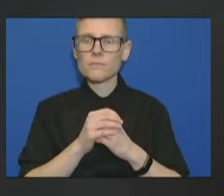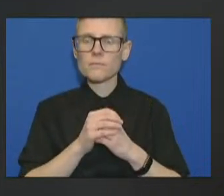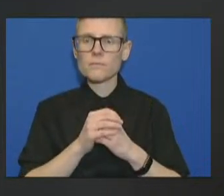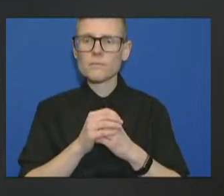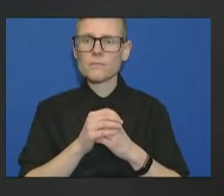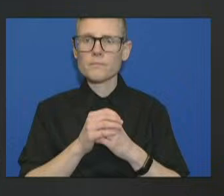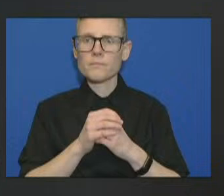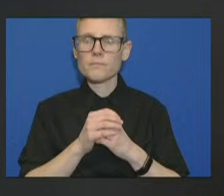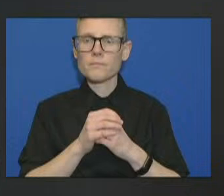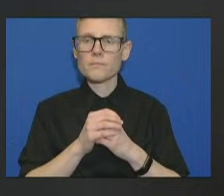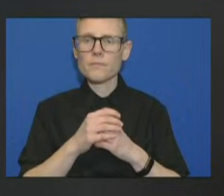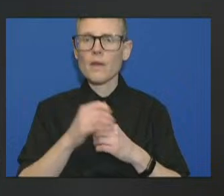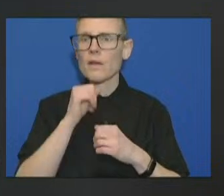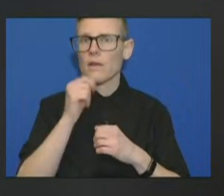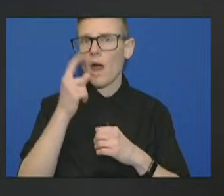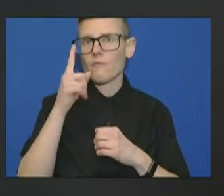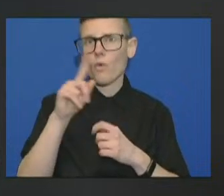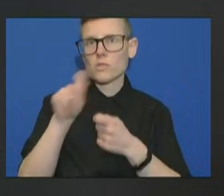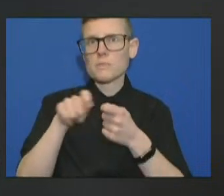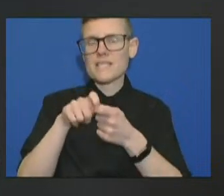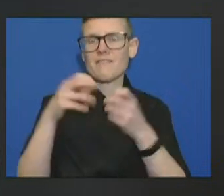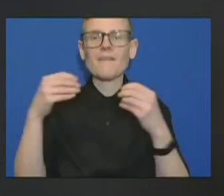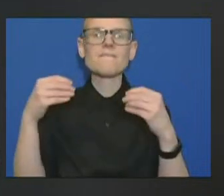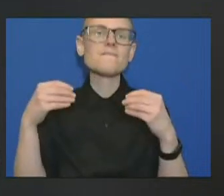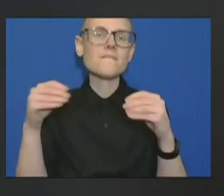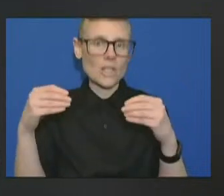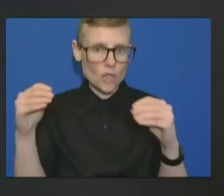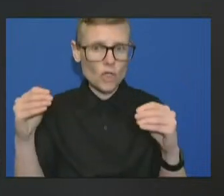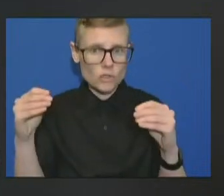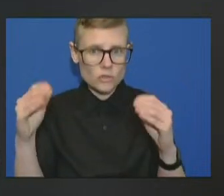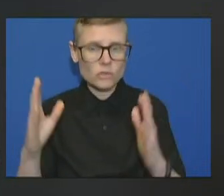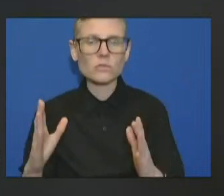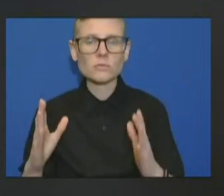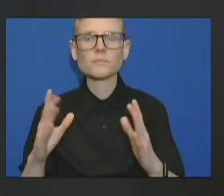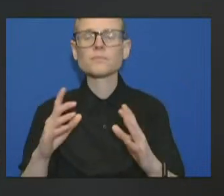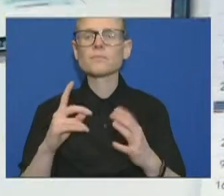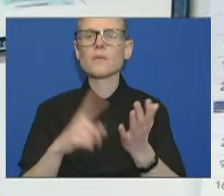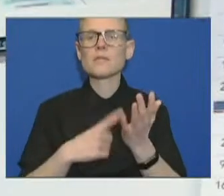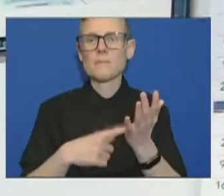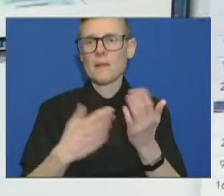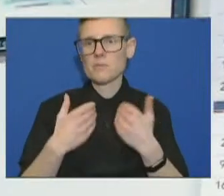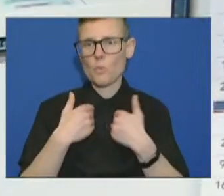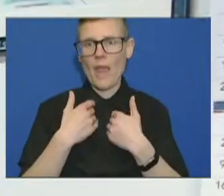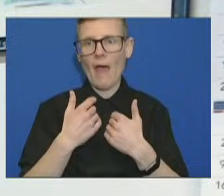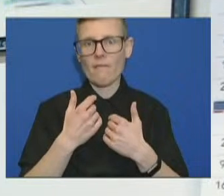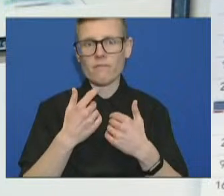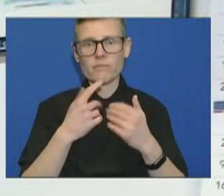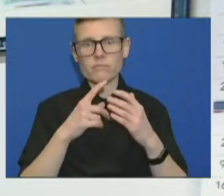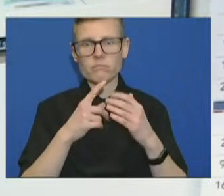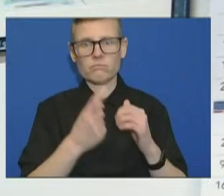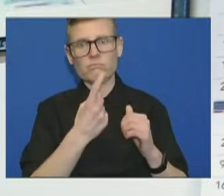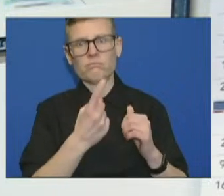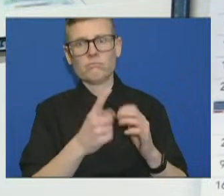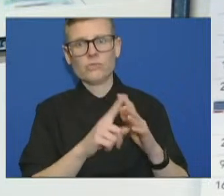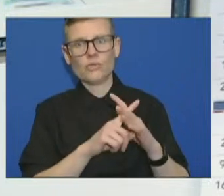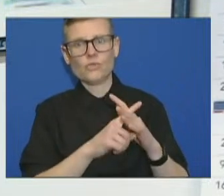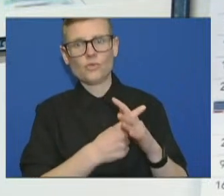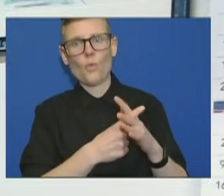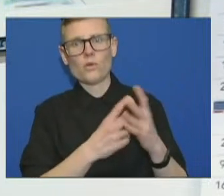necessarily that were. For specific vendors per se. You